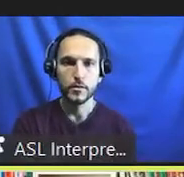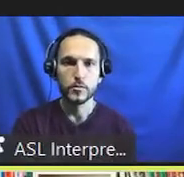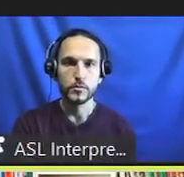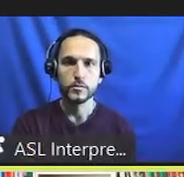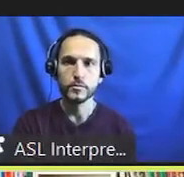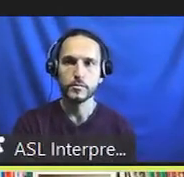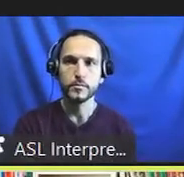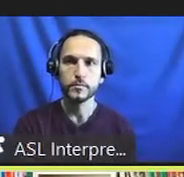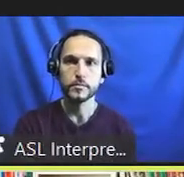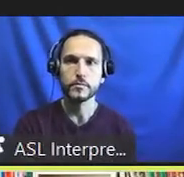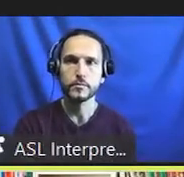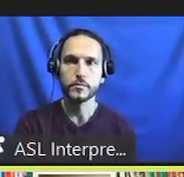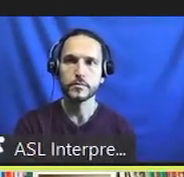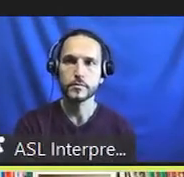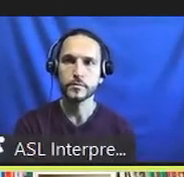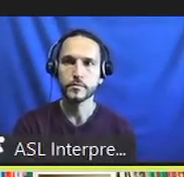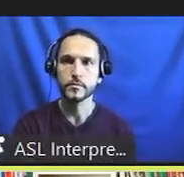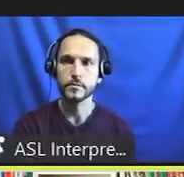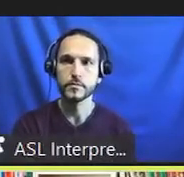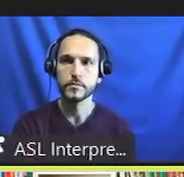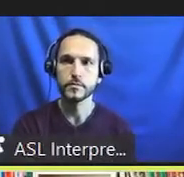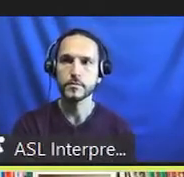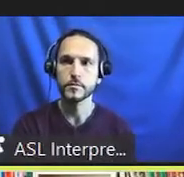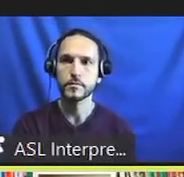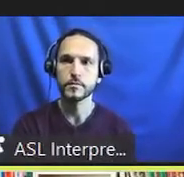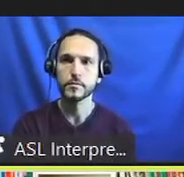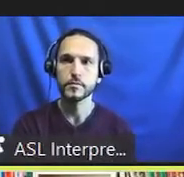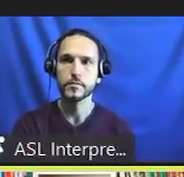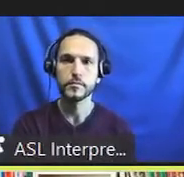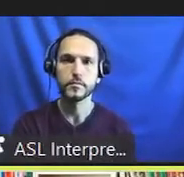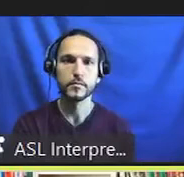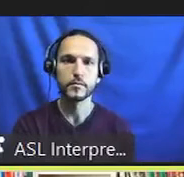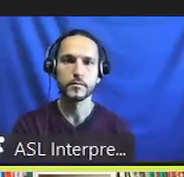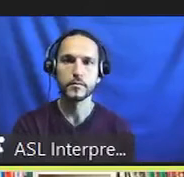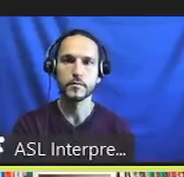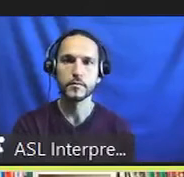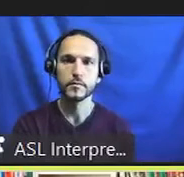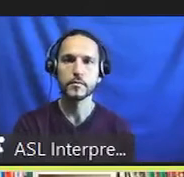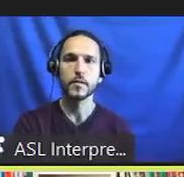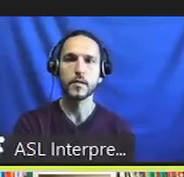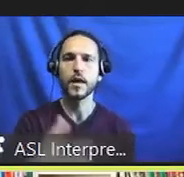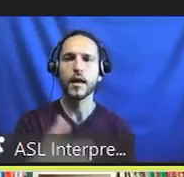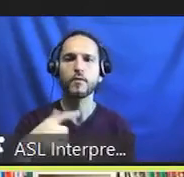Yeah, I see that a question came in about the audit. But you already touched on that, Mike.